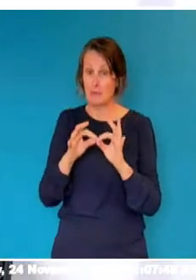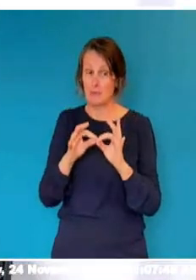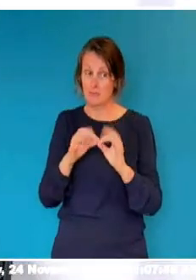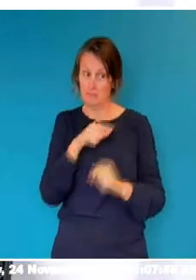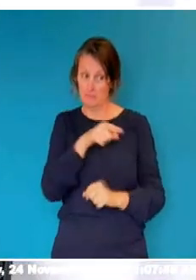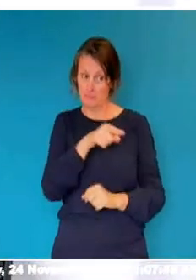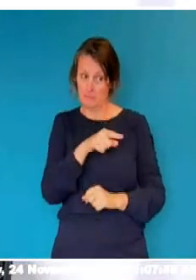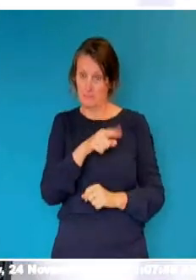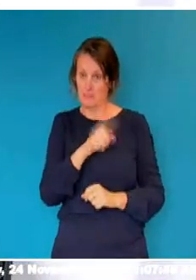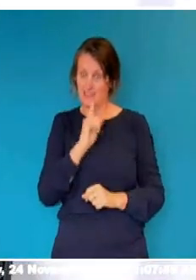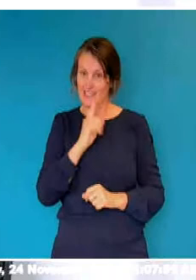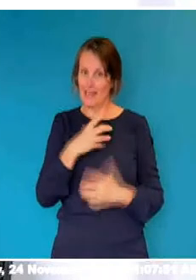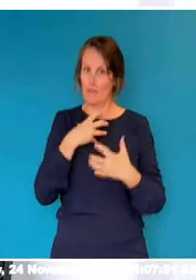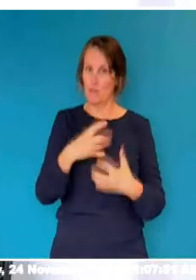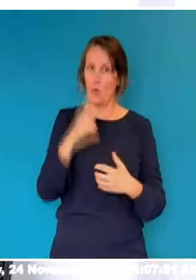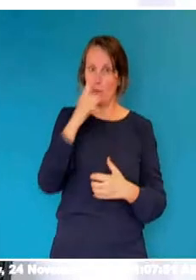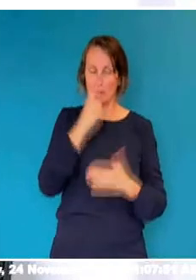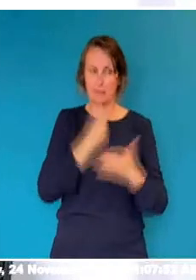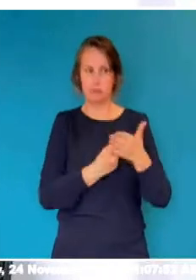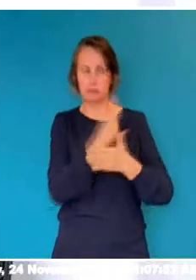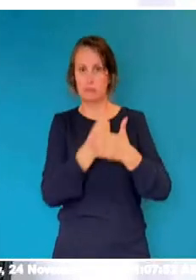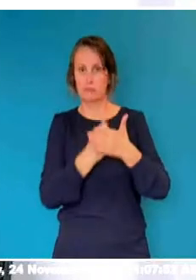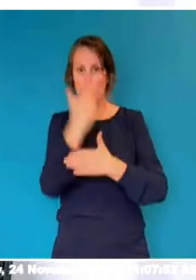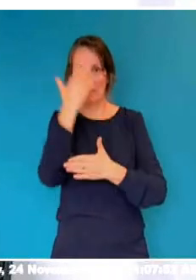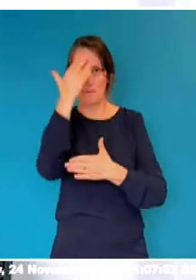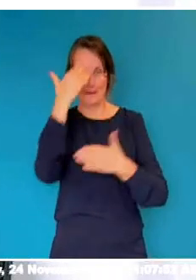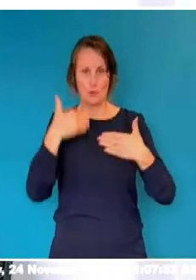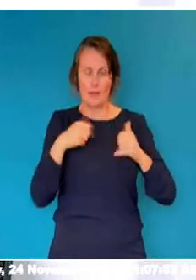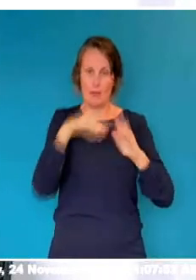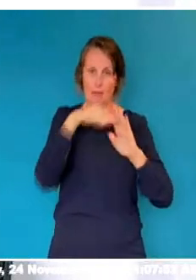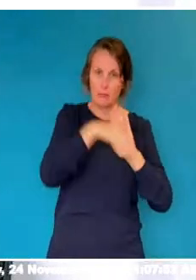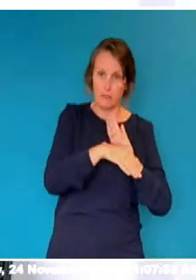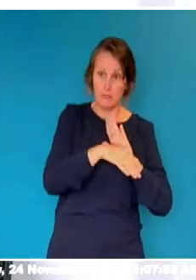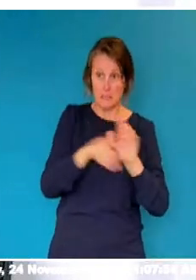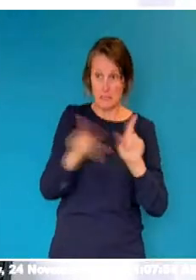something that is reflected in your organisation? Yes.